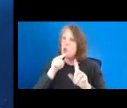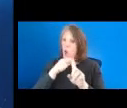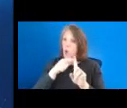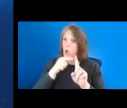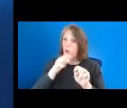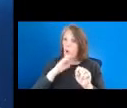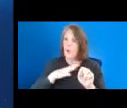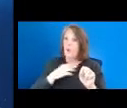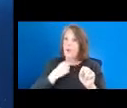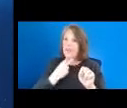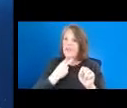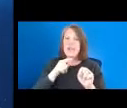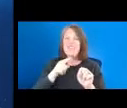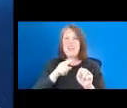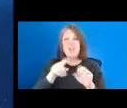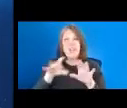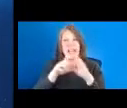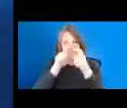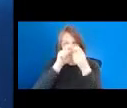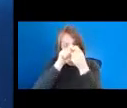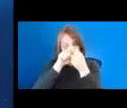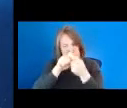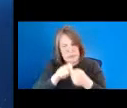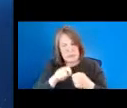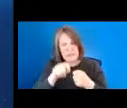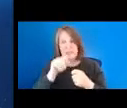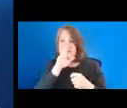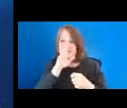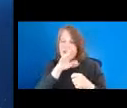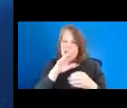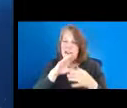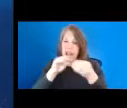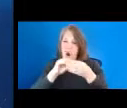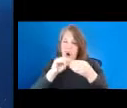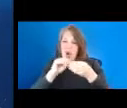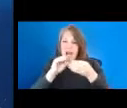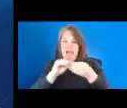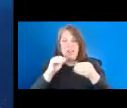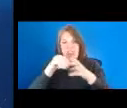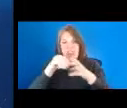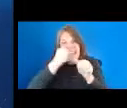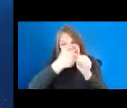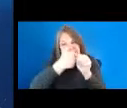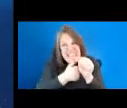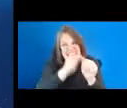really granular narrations of the content in each of these content boxes,